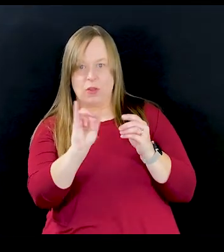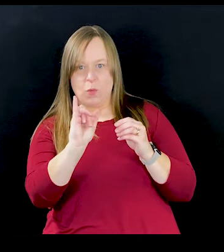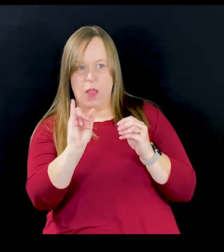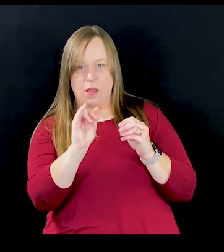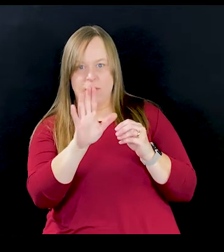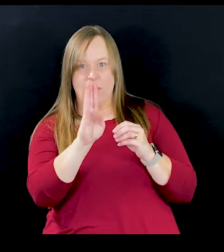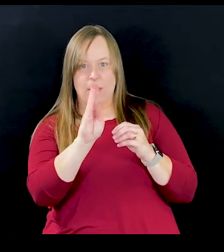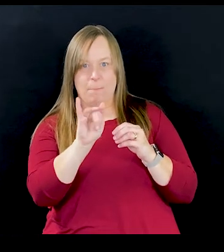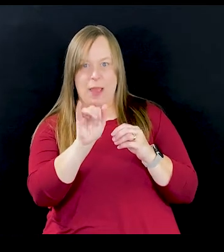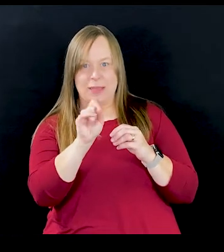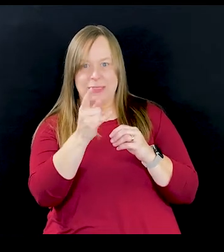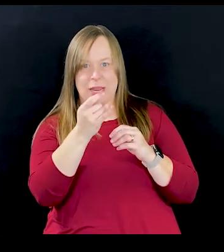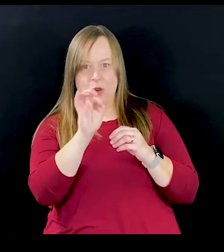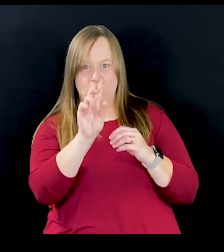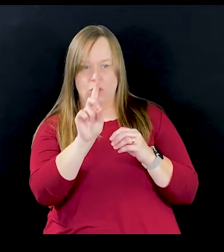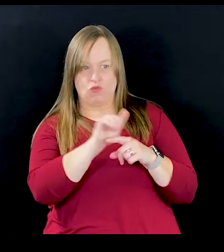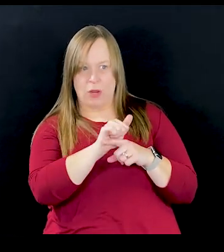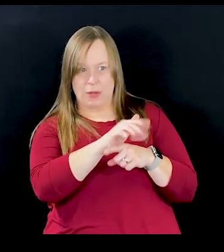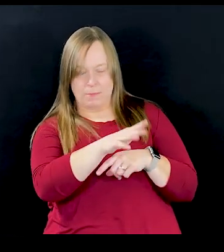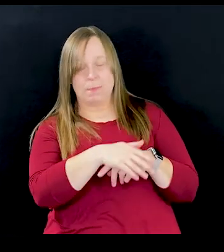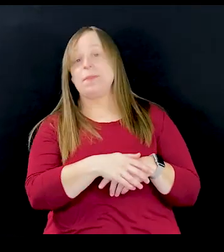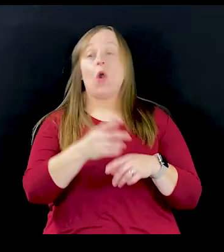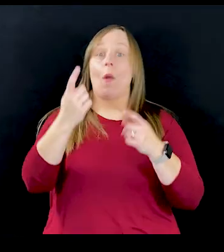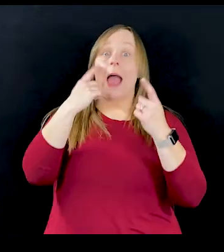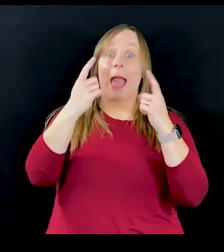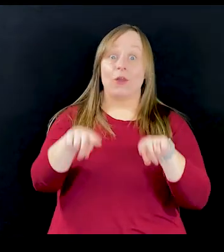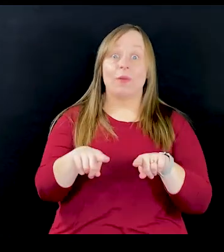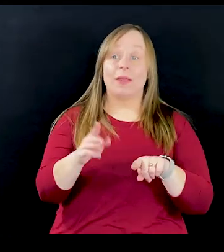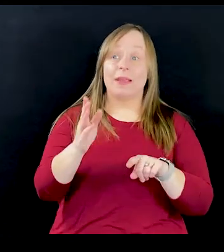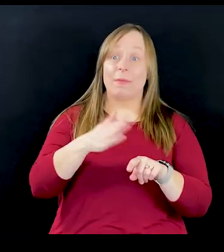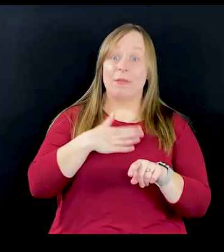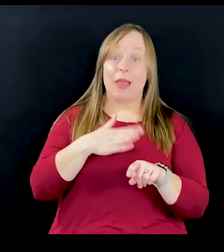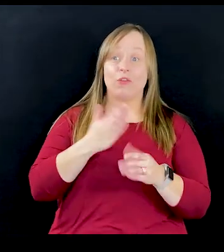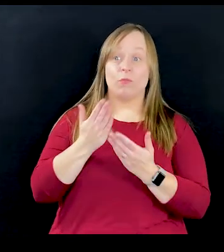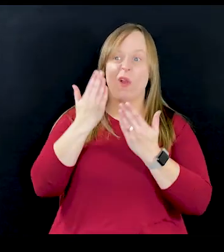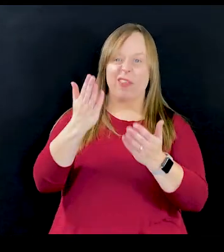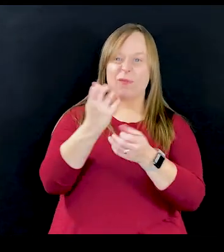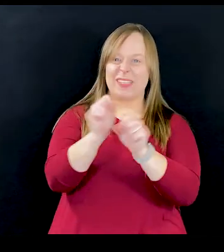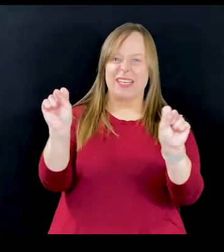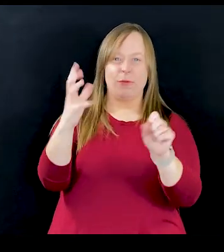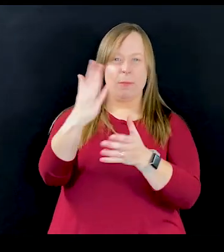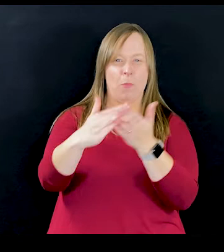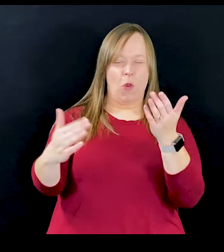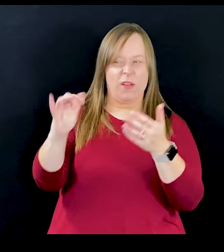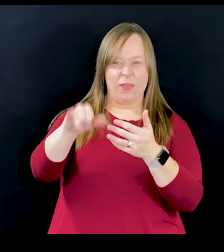through his bystander training. I agree, and I'm glad you brought up the safety component of it.